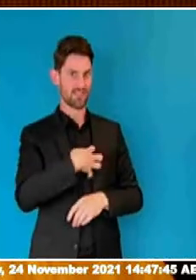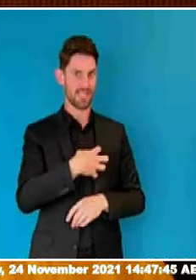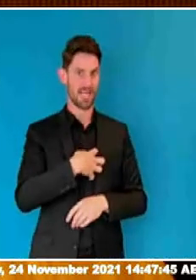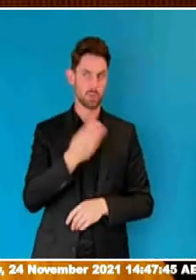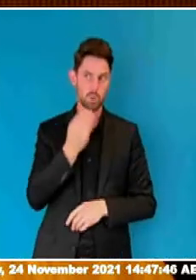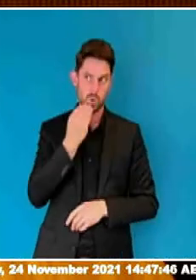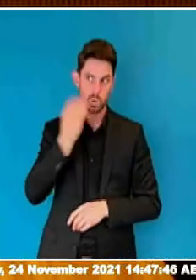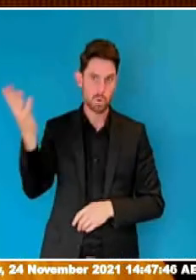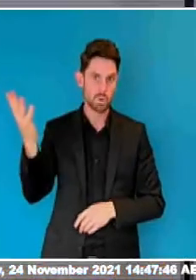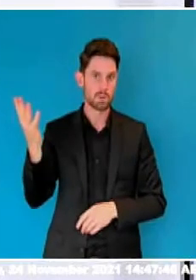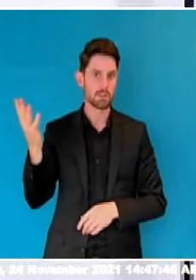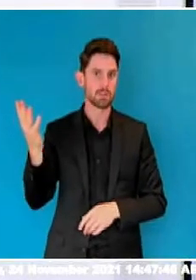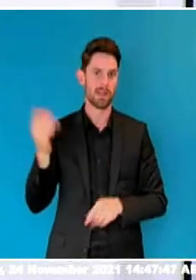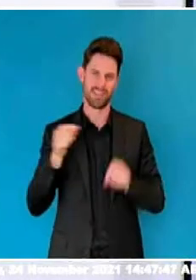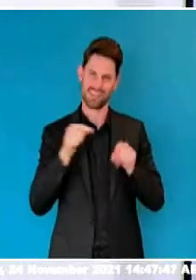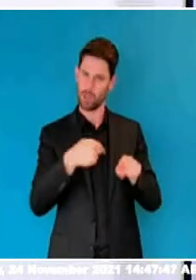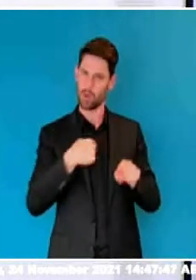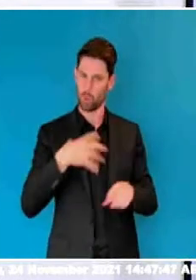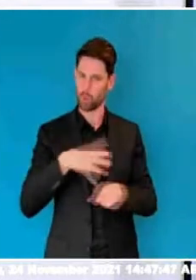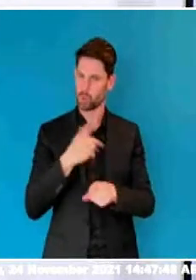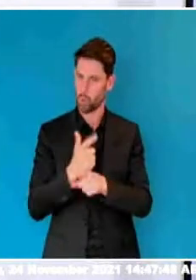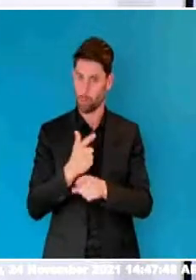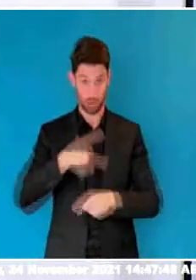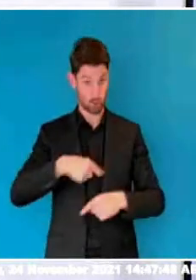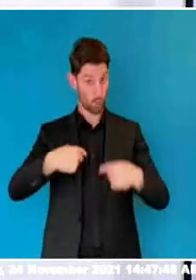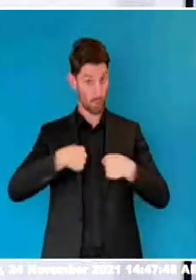need to think about how it addresses these questions of disclosure.